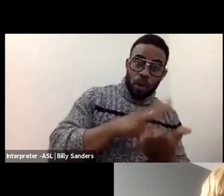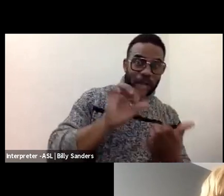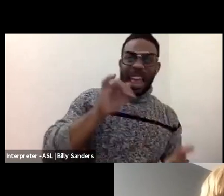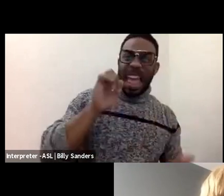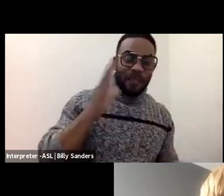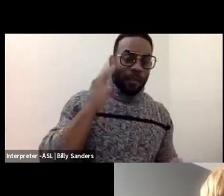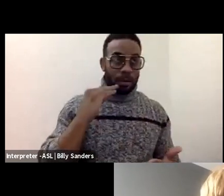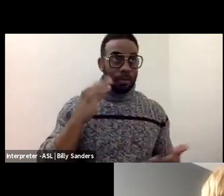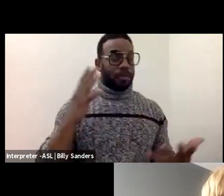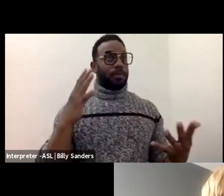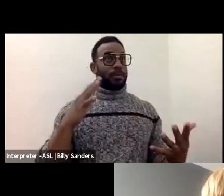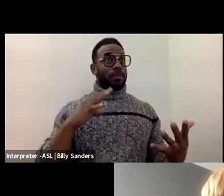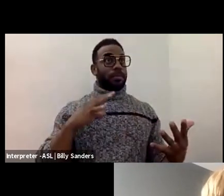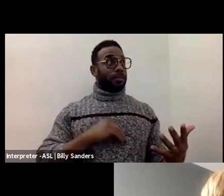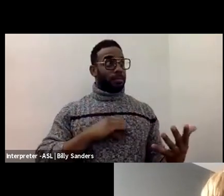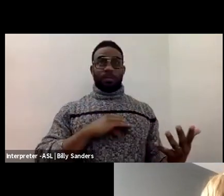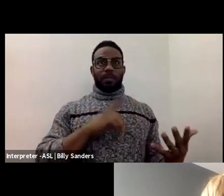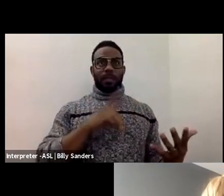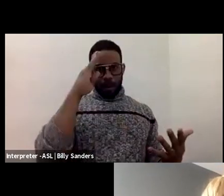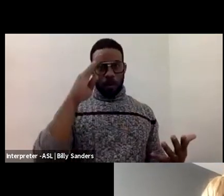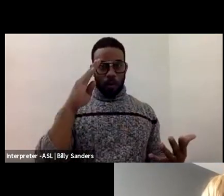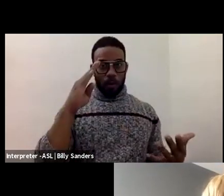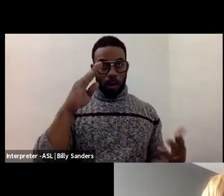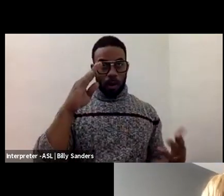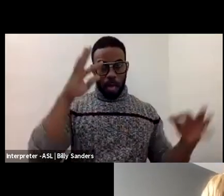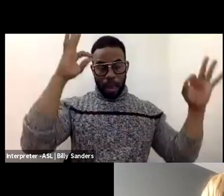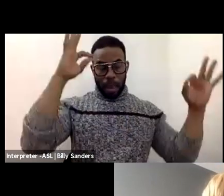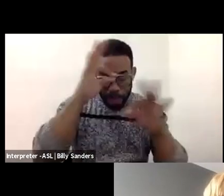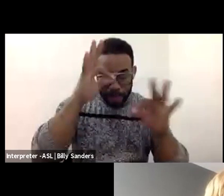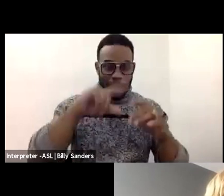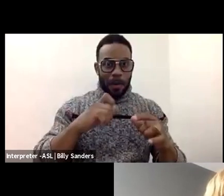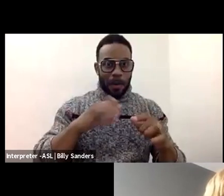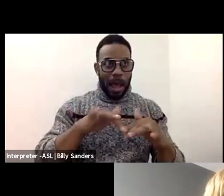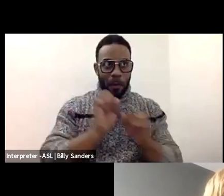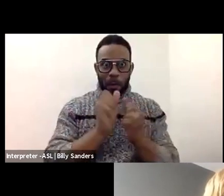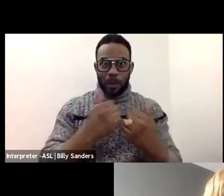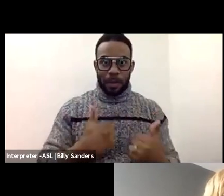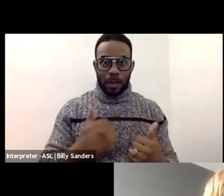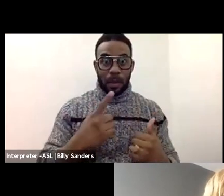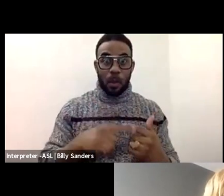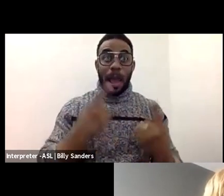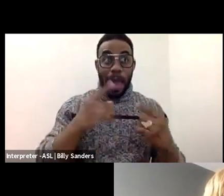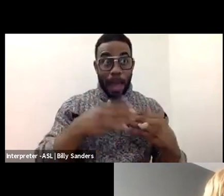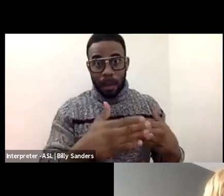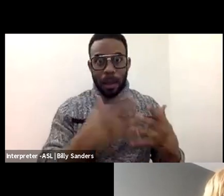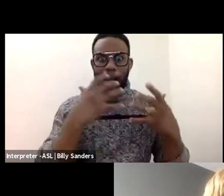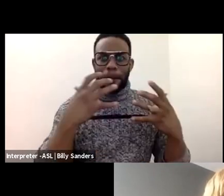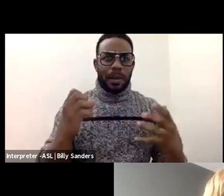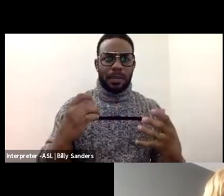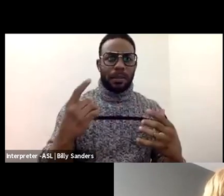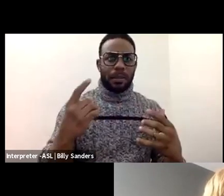had. So they knew virtually next to nothing. And what ensued was a bunch of pictures and